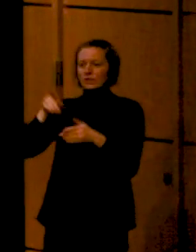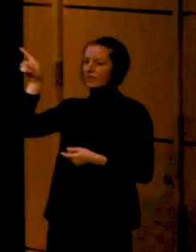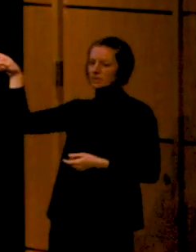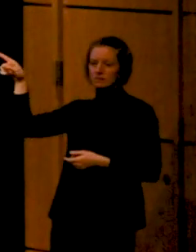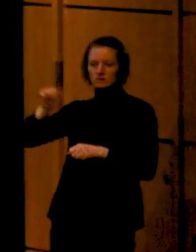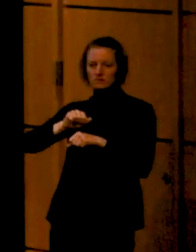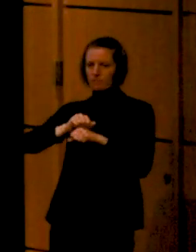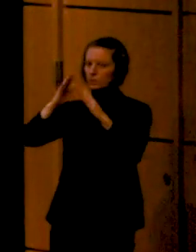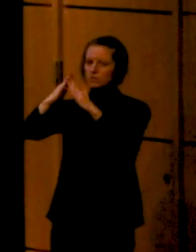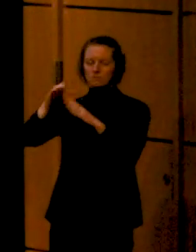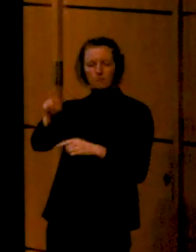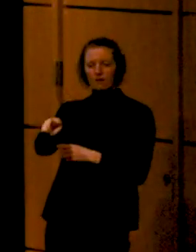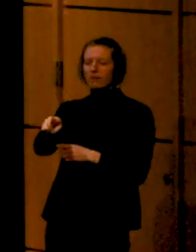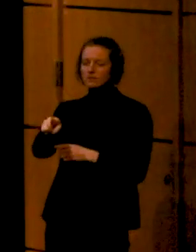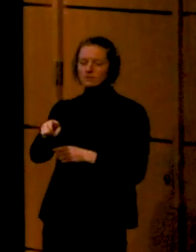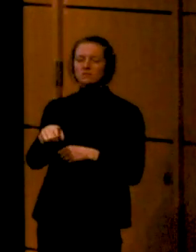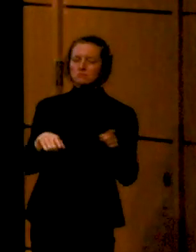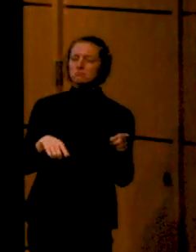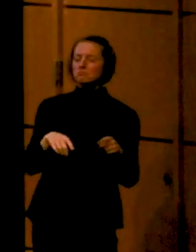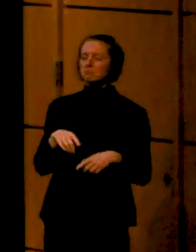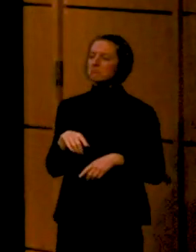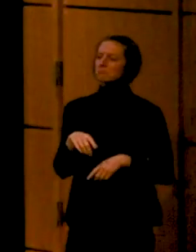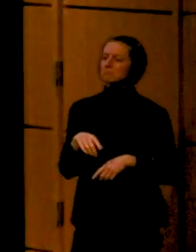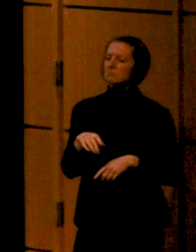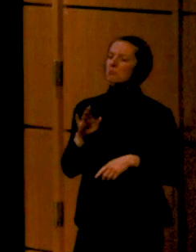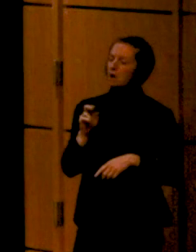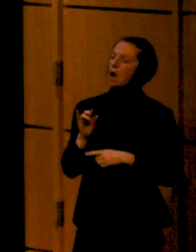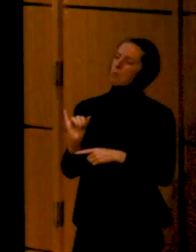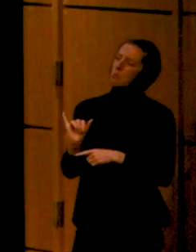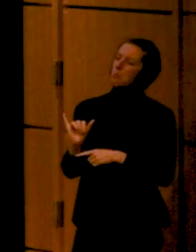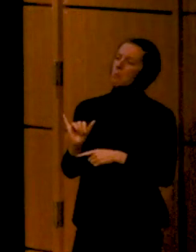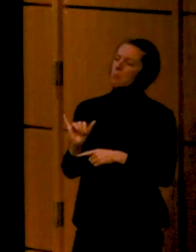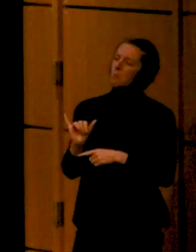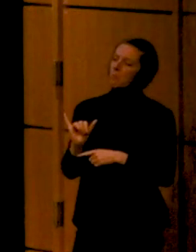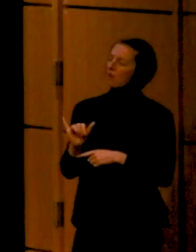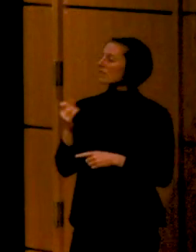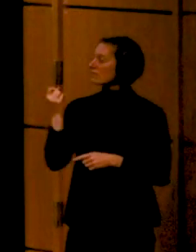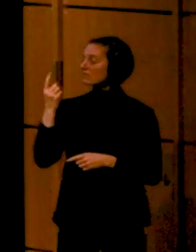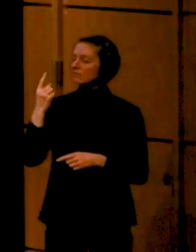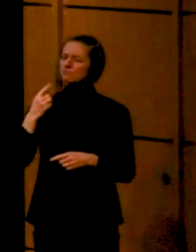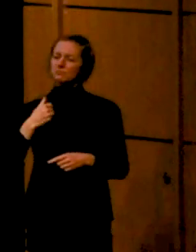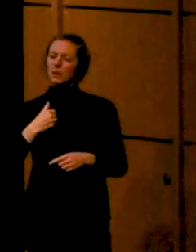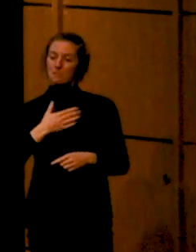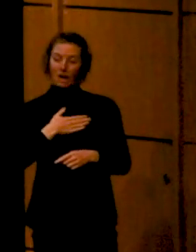But being someone who works on very old art, I'm happiest in the 17th century.